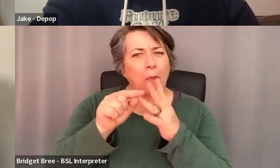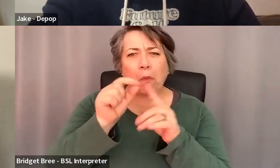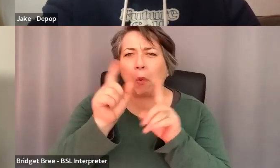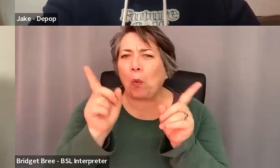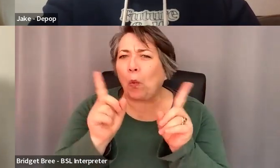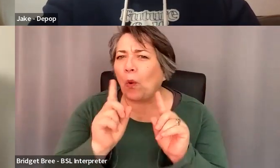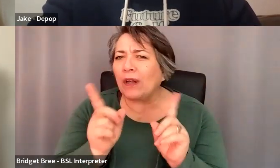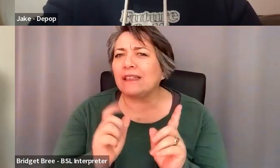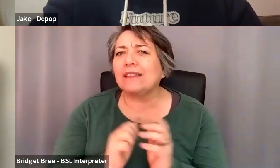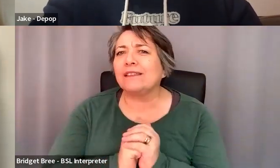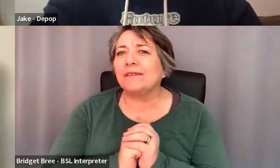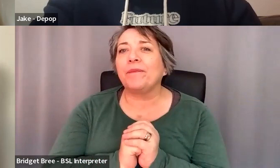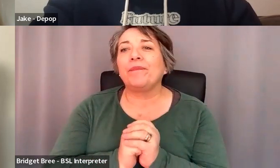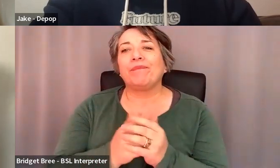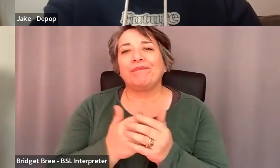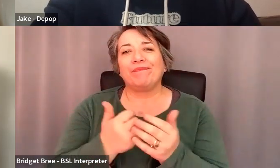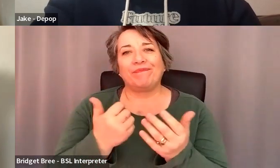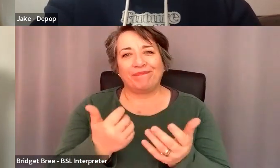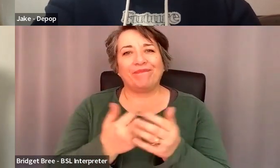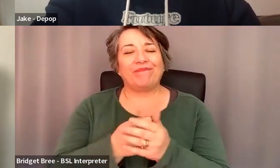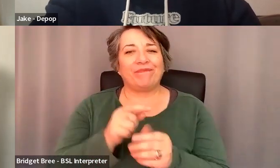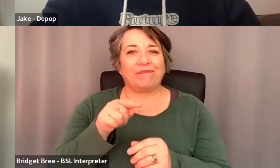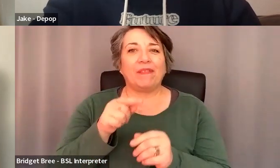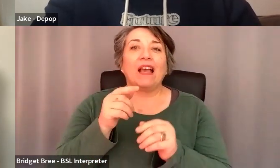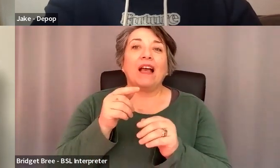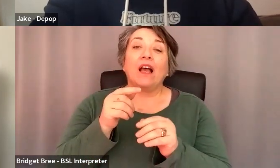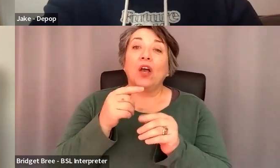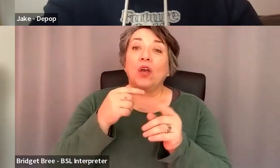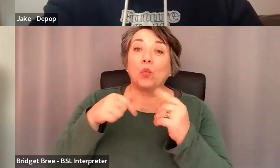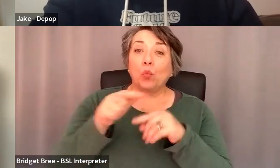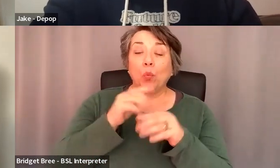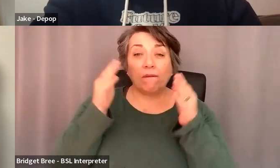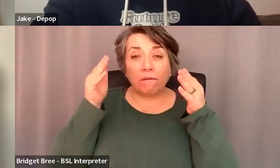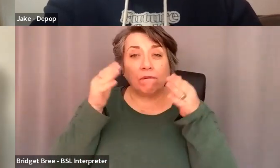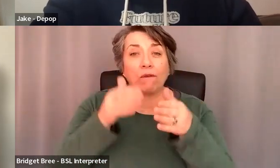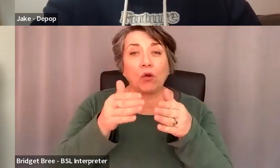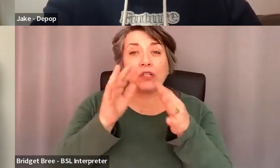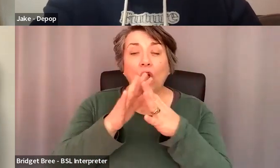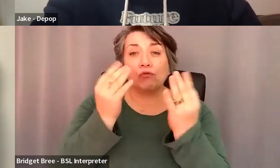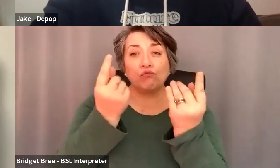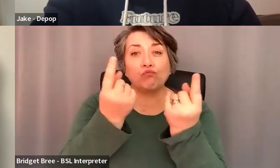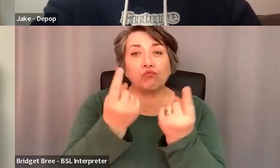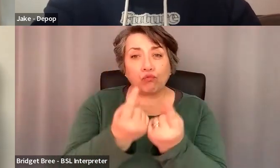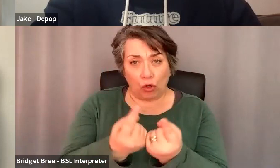Yeah, absolutely. So we're a product focused business. We essentially provide an app. Yes, absolutely, we are a product focussed business, which